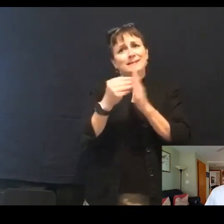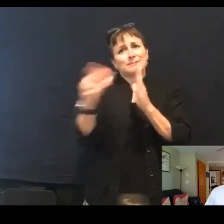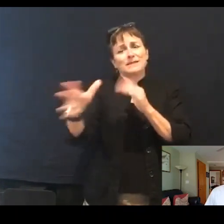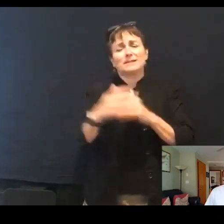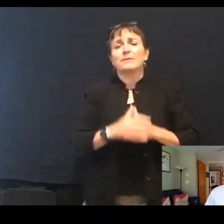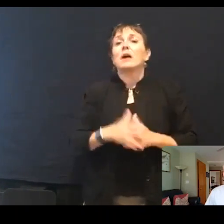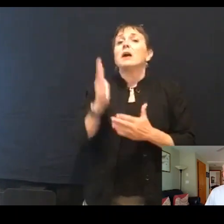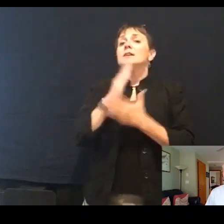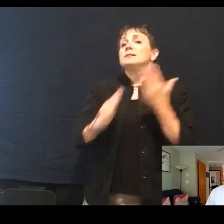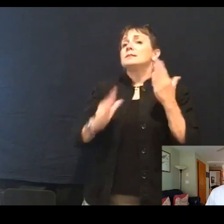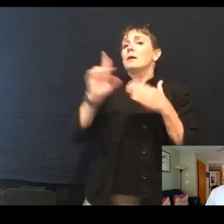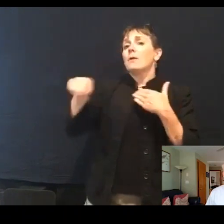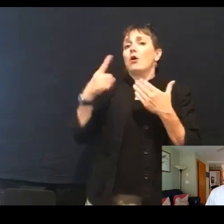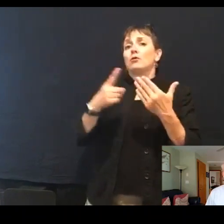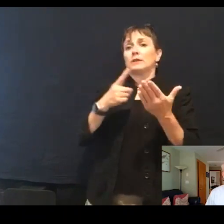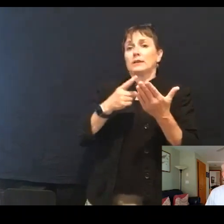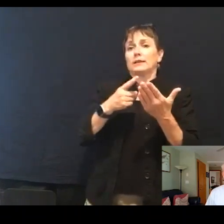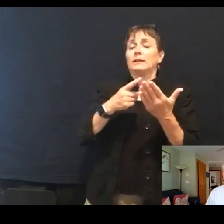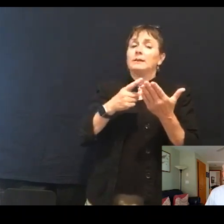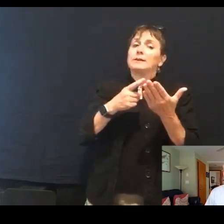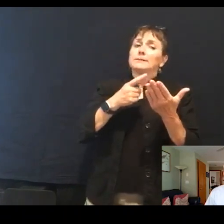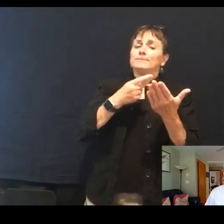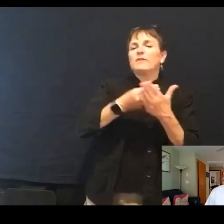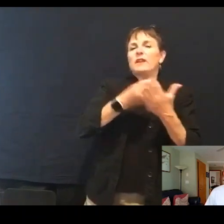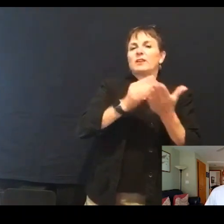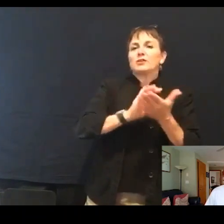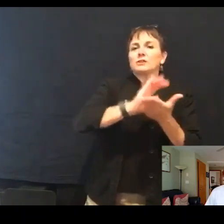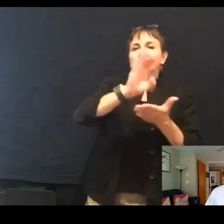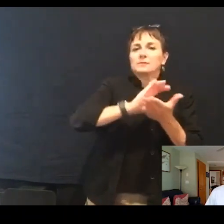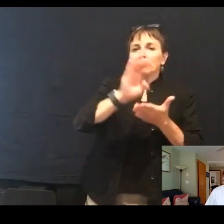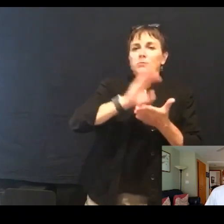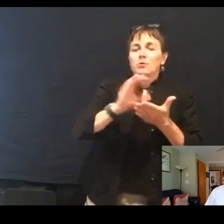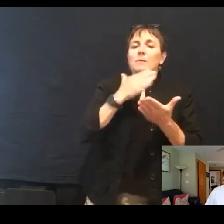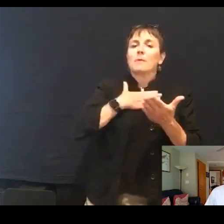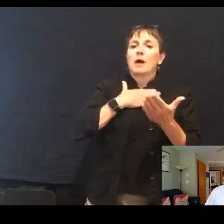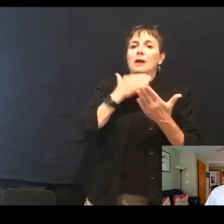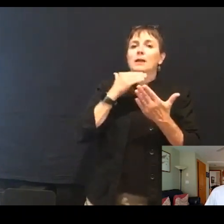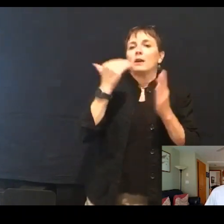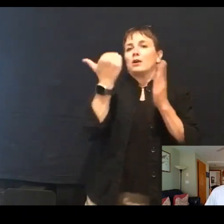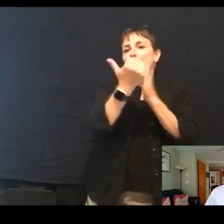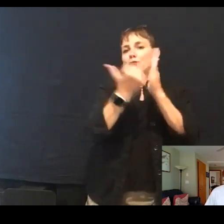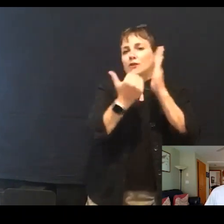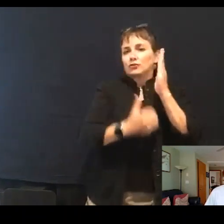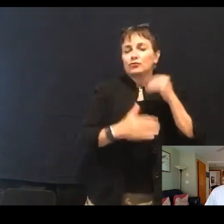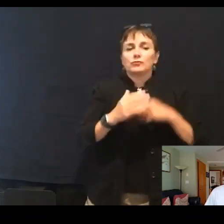We have those who just support our My Retina Tracker Registry. And they are the George Gund Foundation, the Foundation